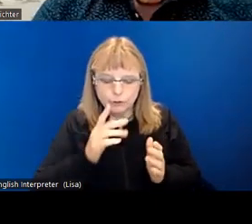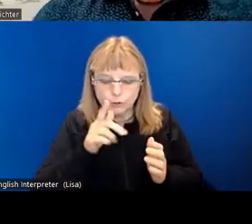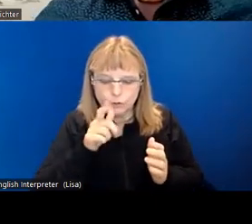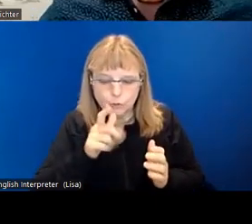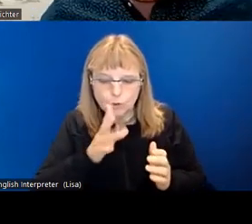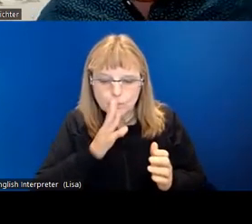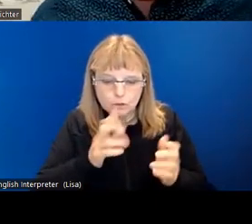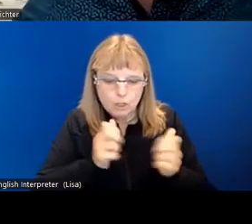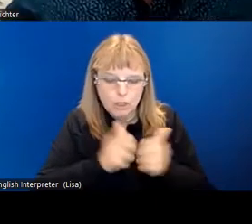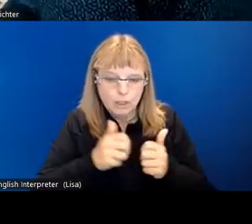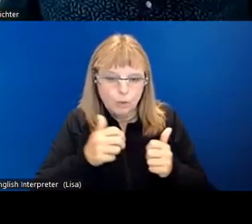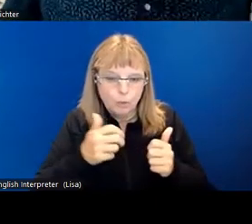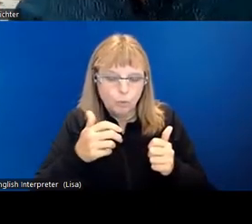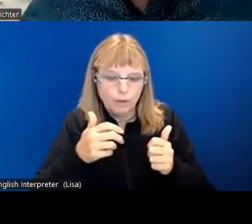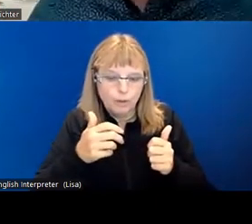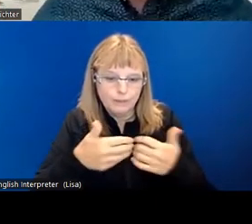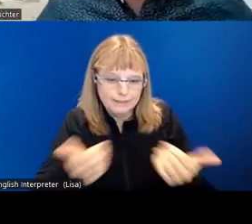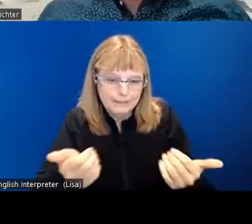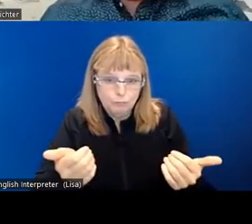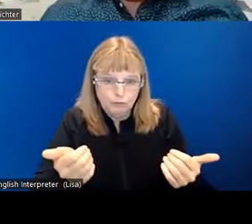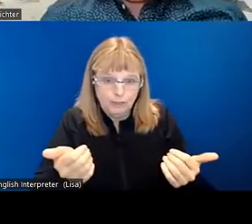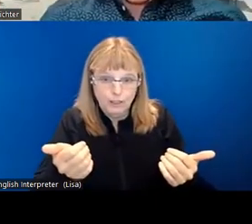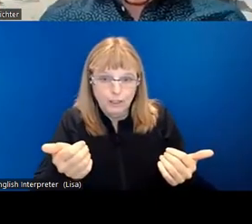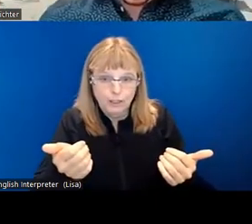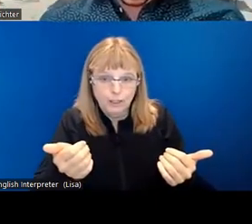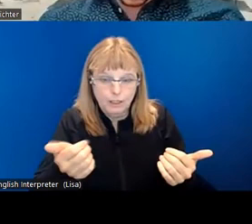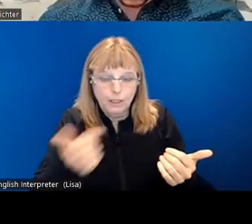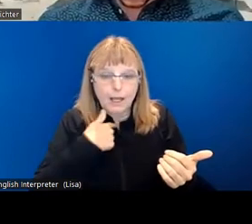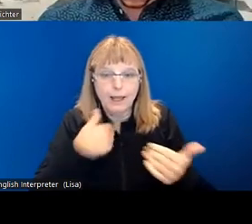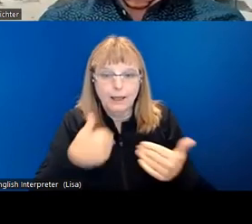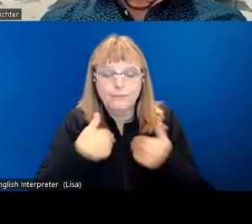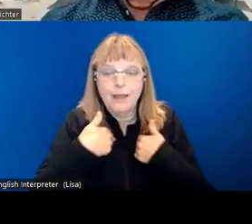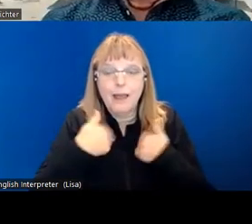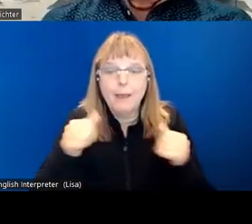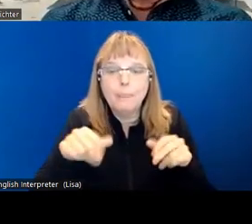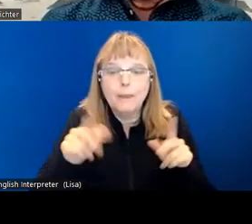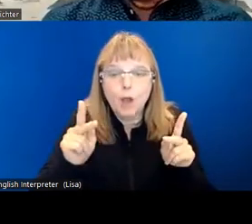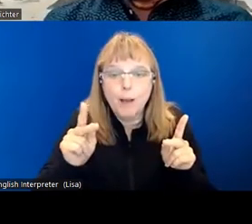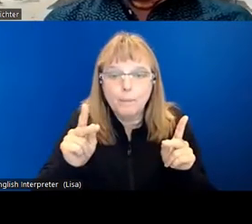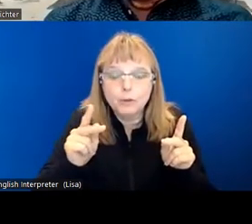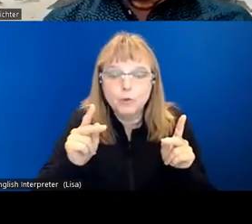that don't know... That I have the opportunity to take both of them and say, "Hey, we meet each other.